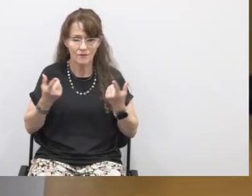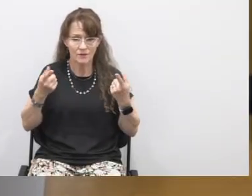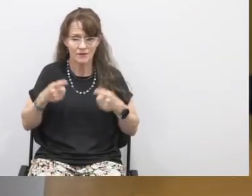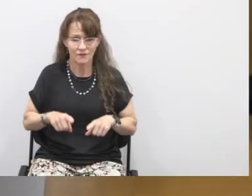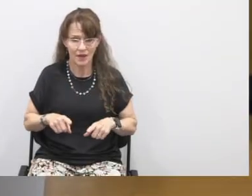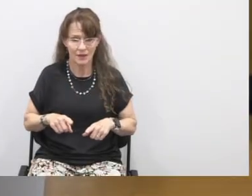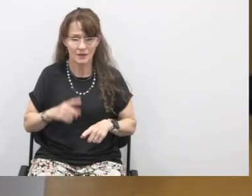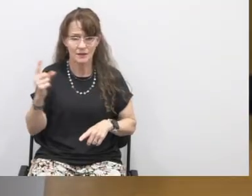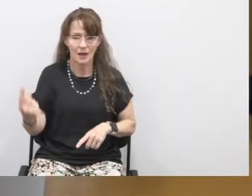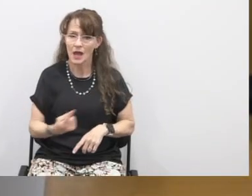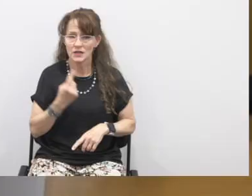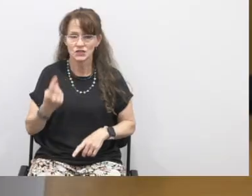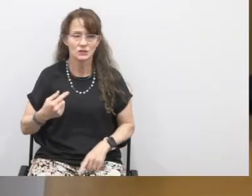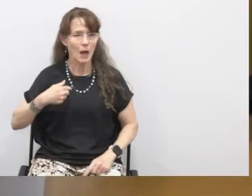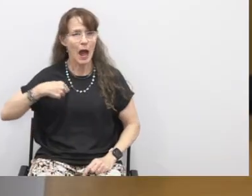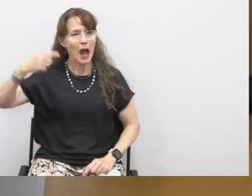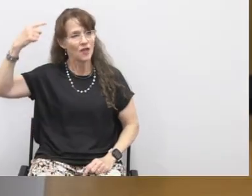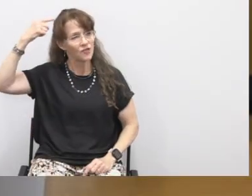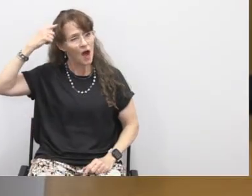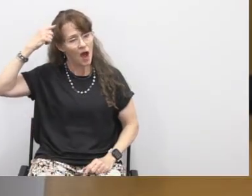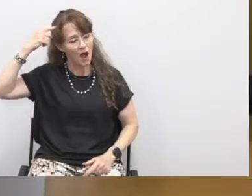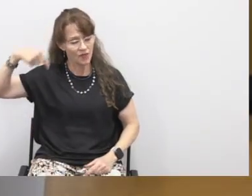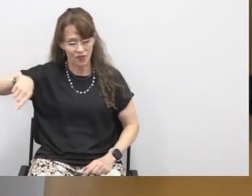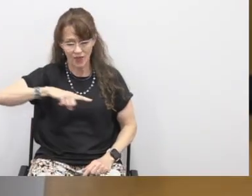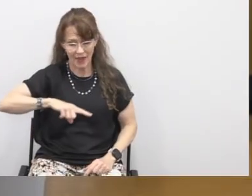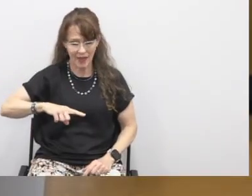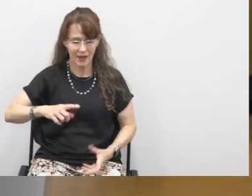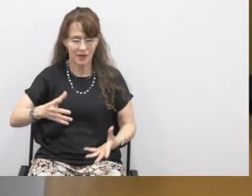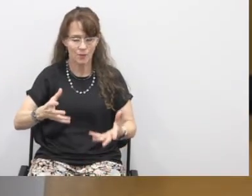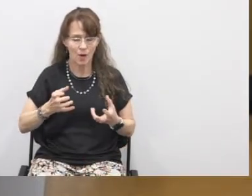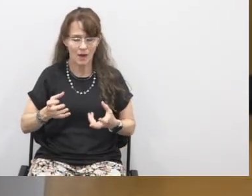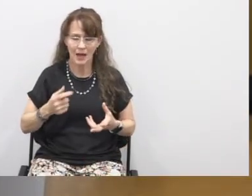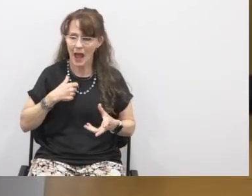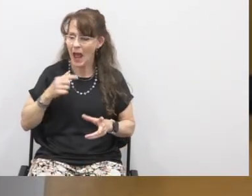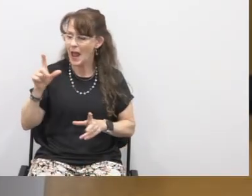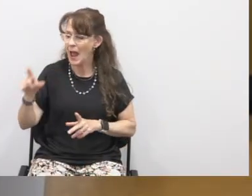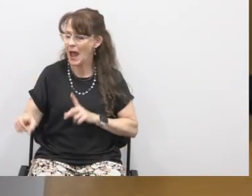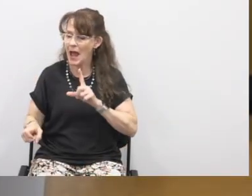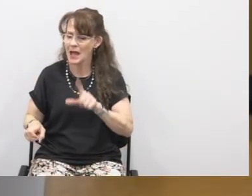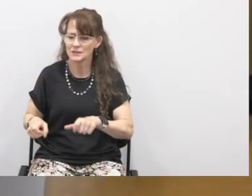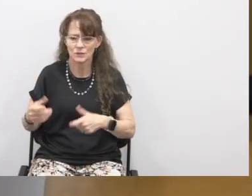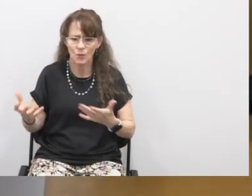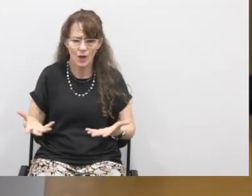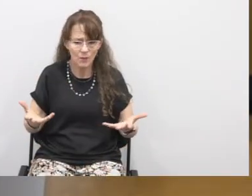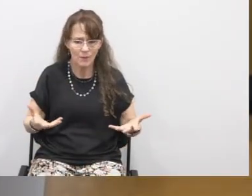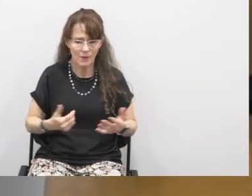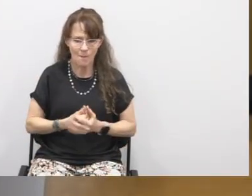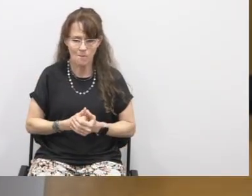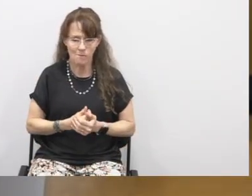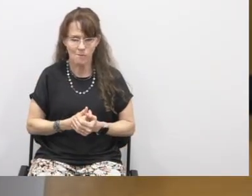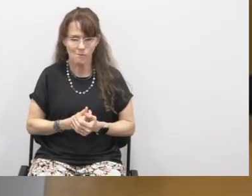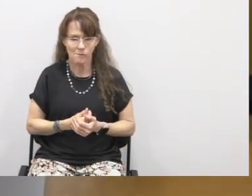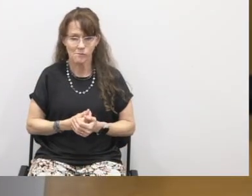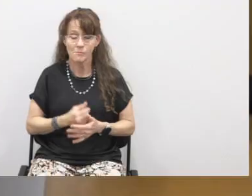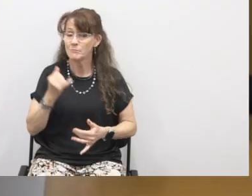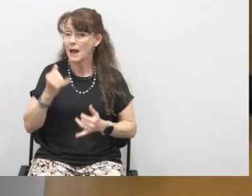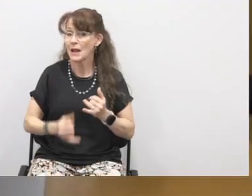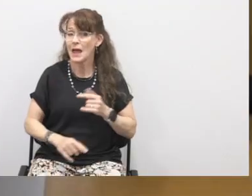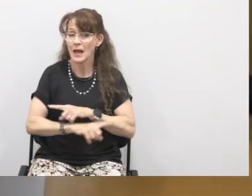It wasn't just what you thought students would like, you actually asked students. So with that in mind, my last question is for all of you,